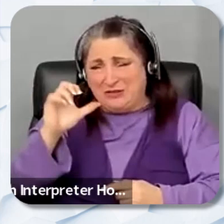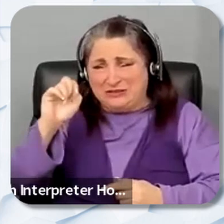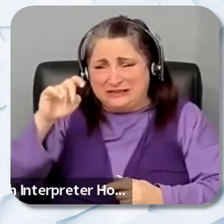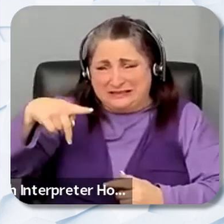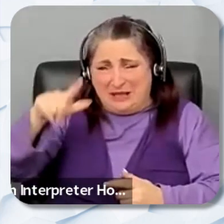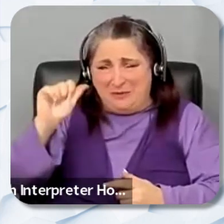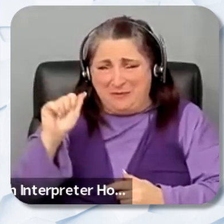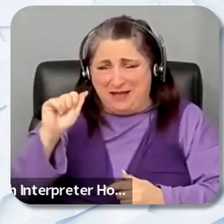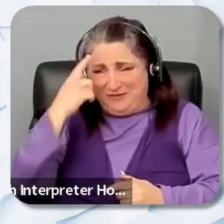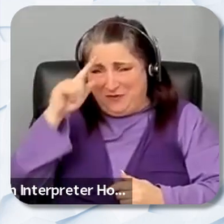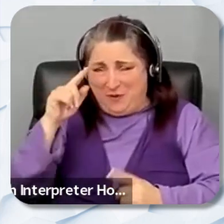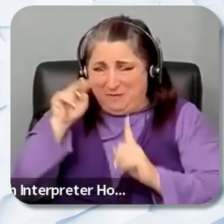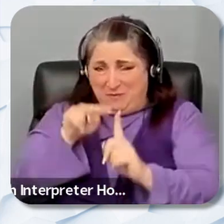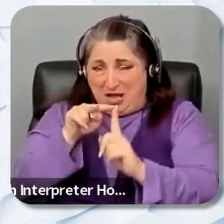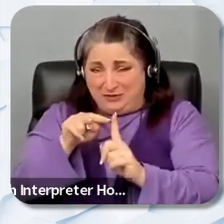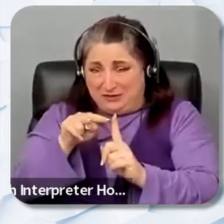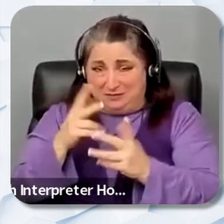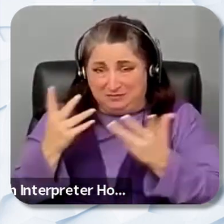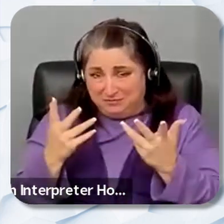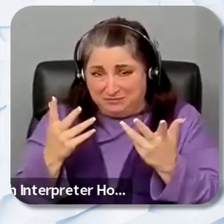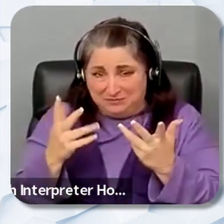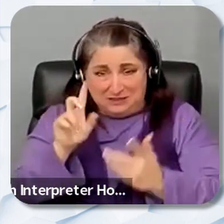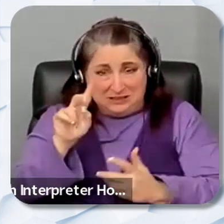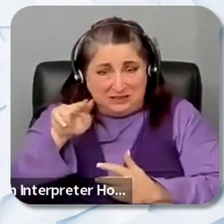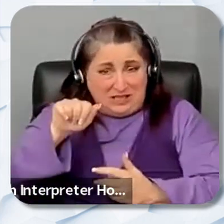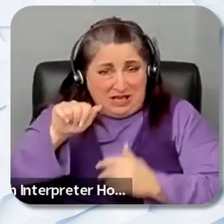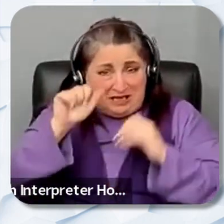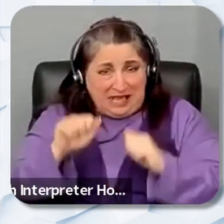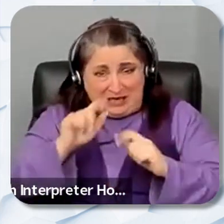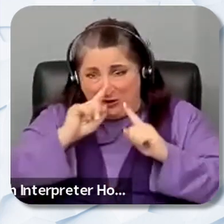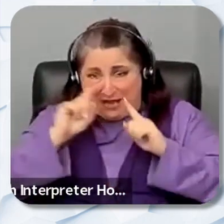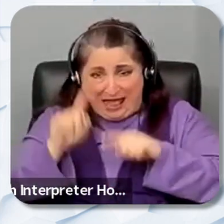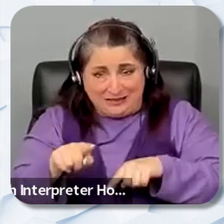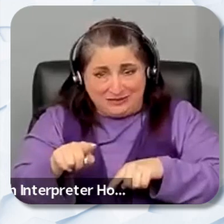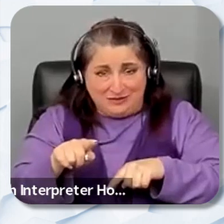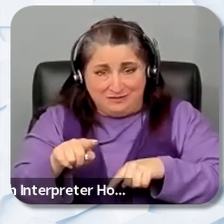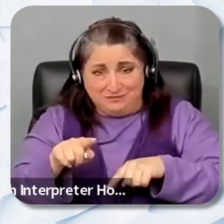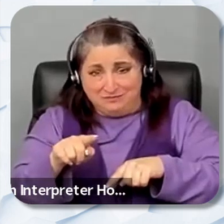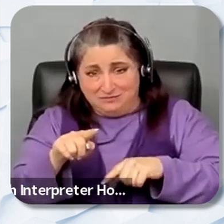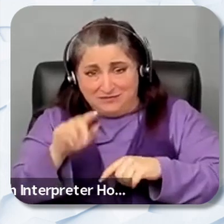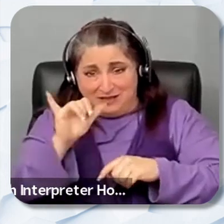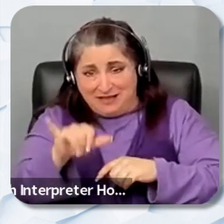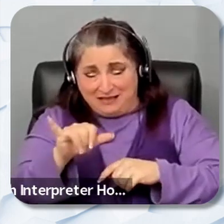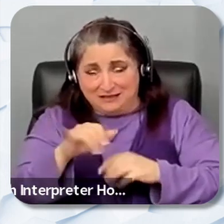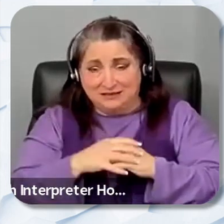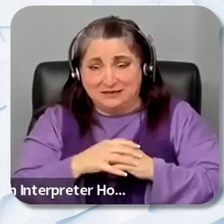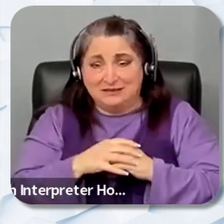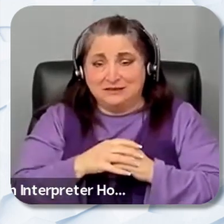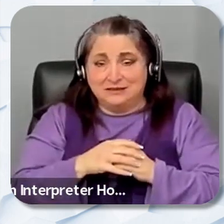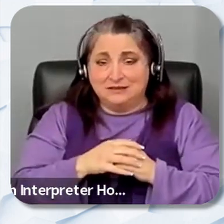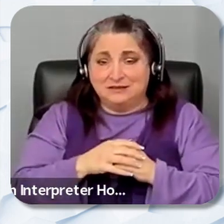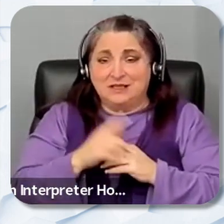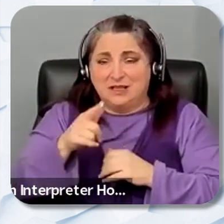do you have an idea of how folks will handle that in the consultant? Yeah, they'll go with